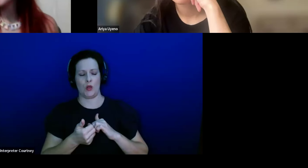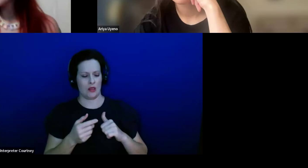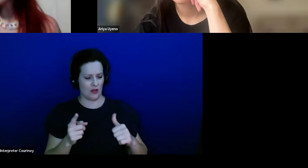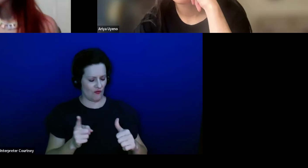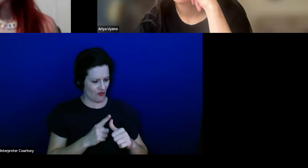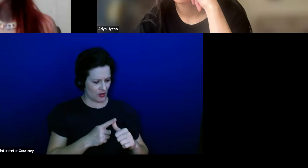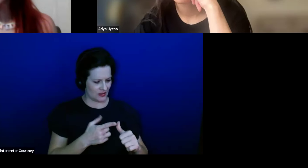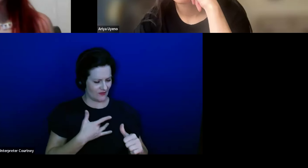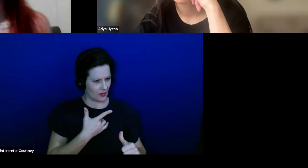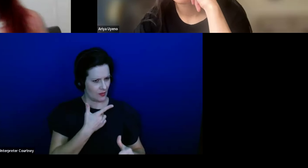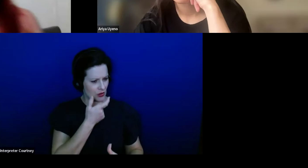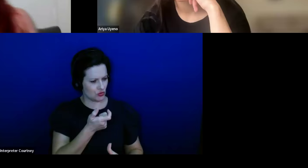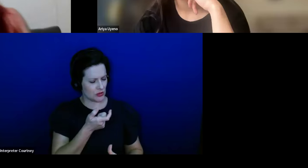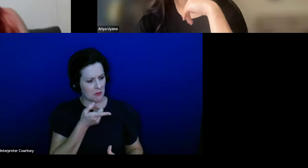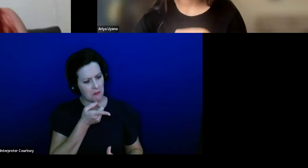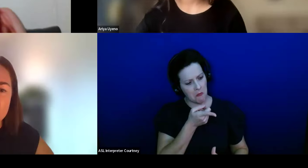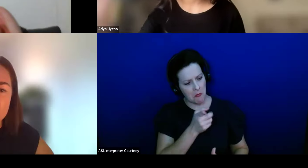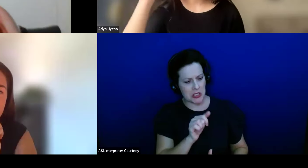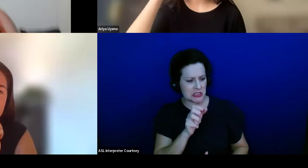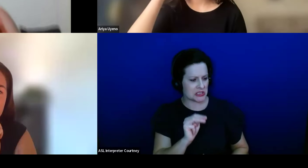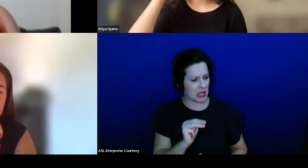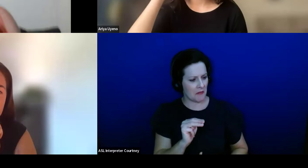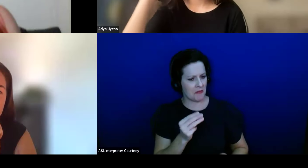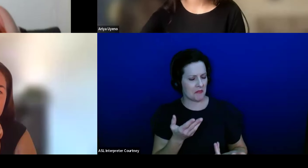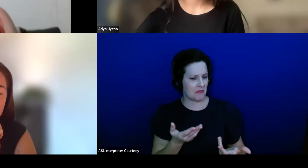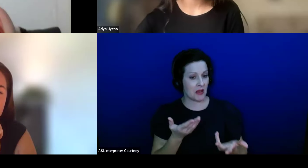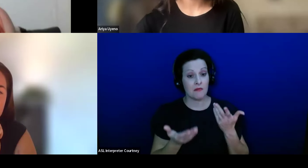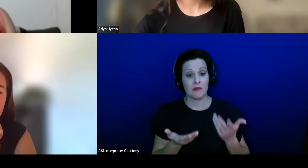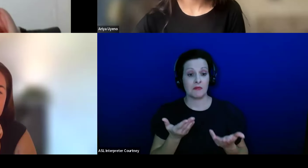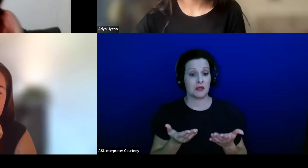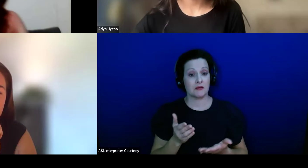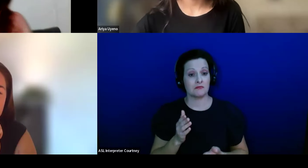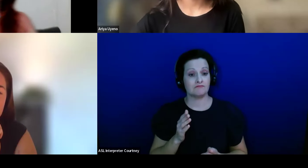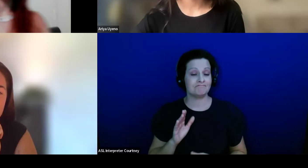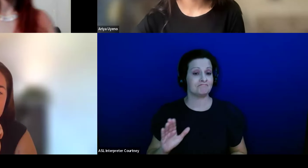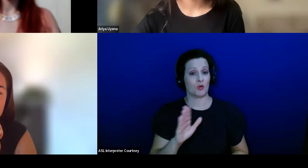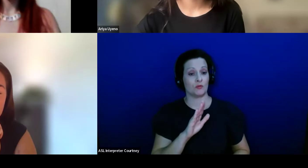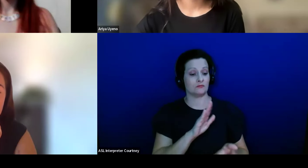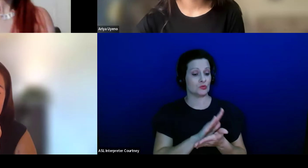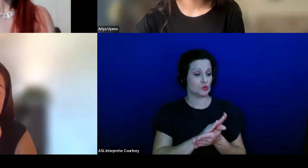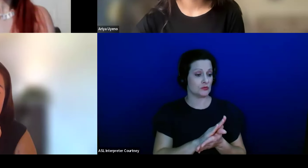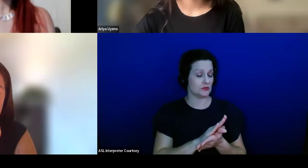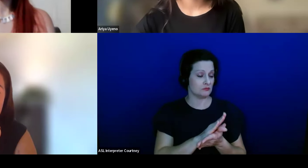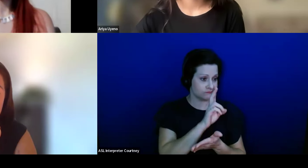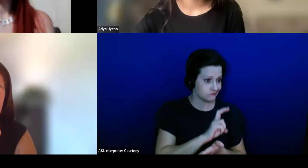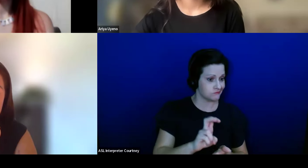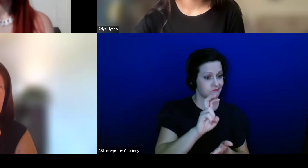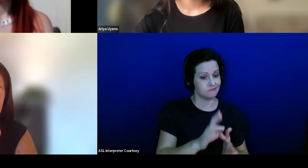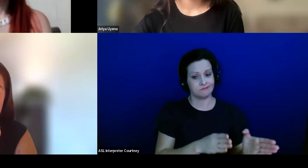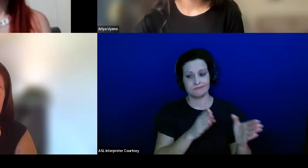interested in STEM whether for your academic journey or as you moved into the workforce,